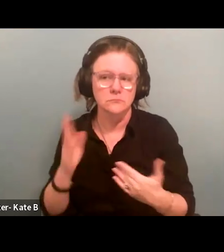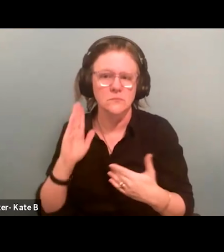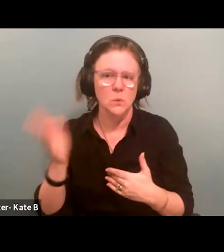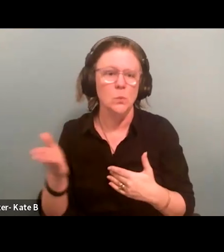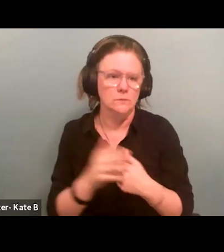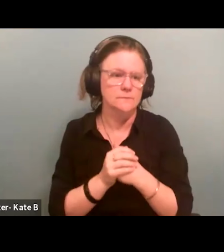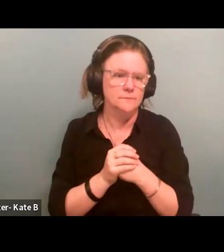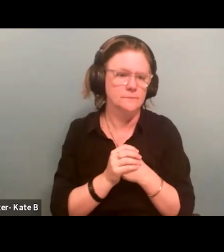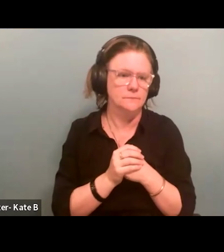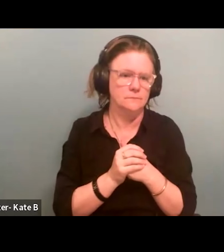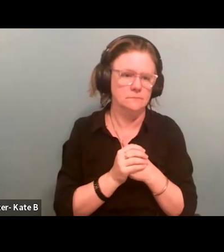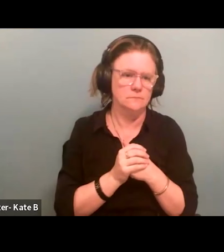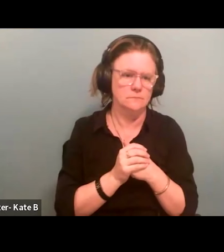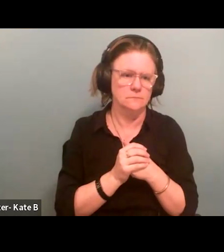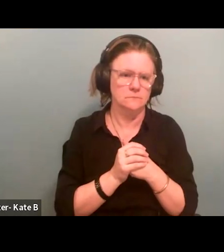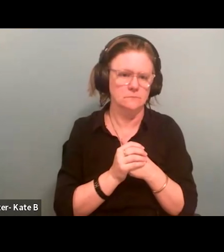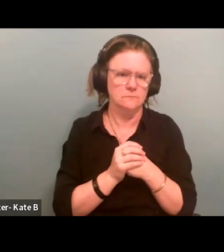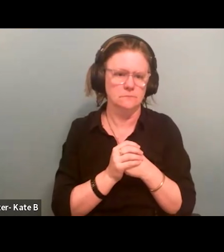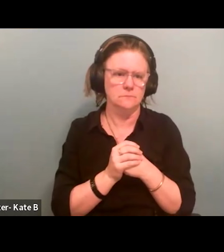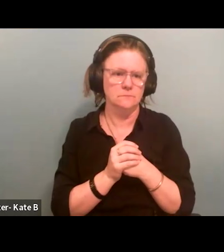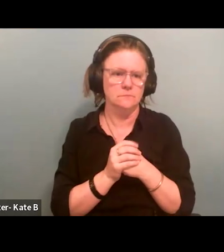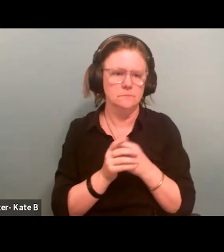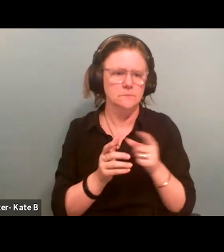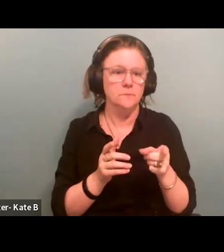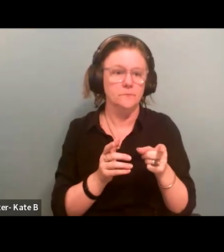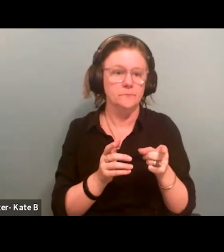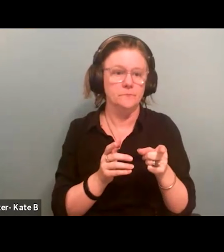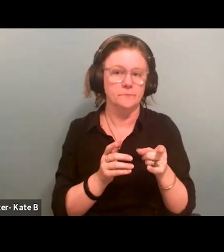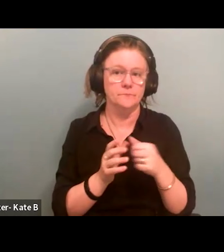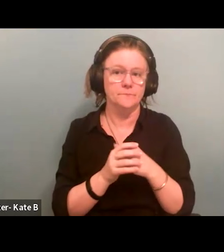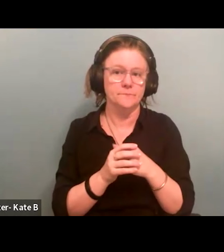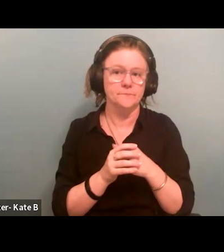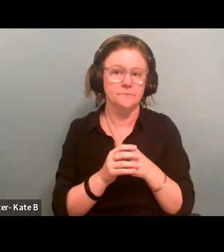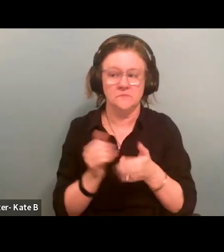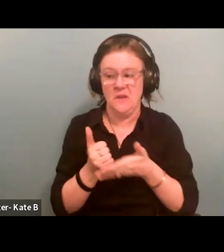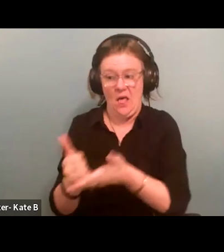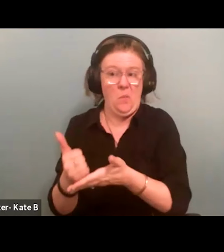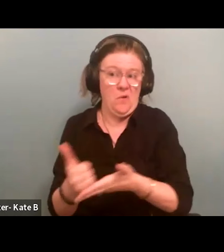to assist that older adult or their caregiver if that's the need.